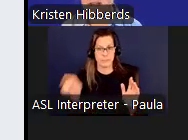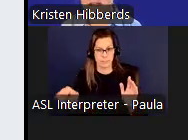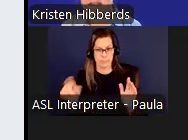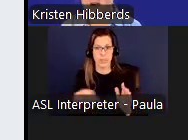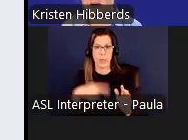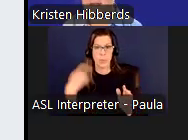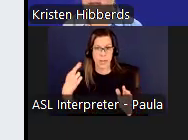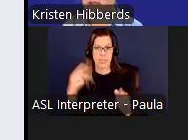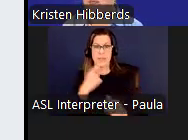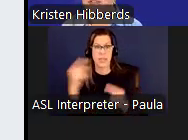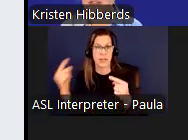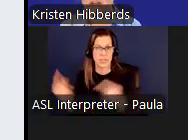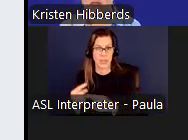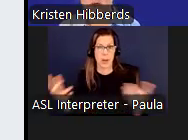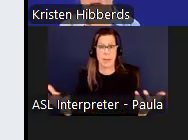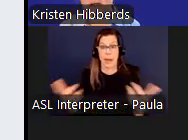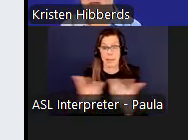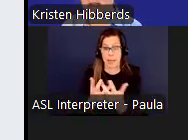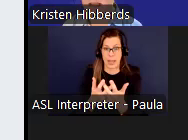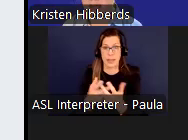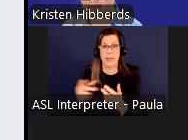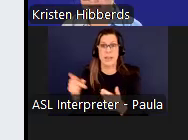which is a component of neglect.